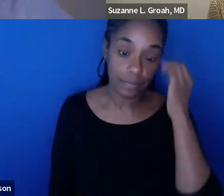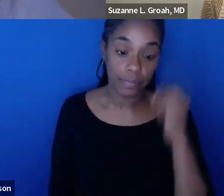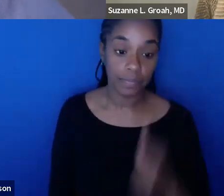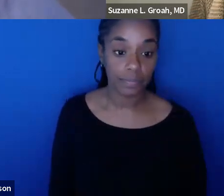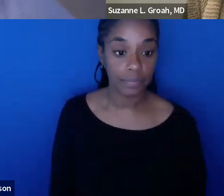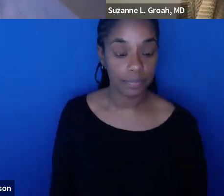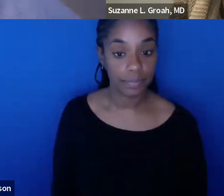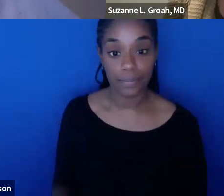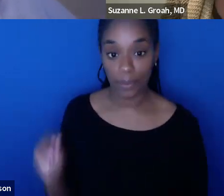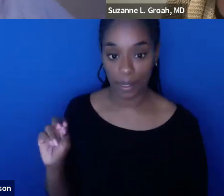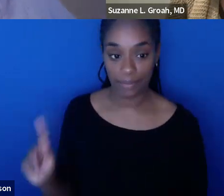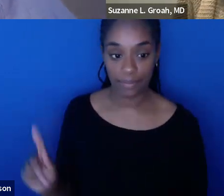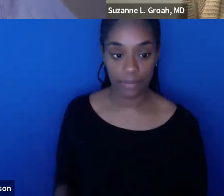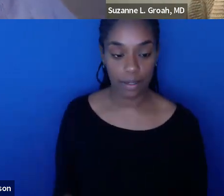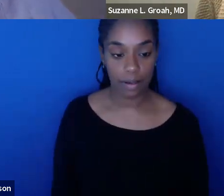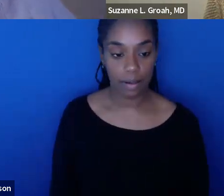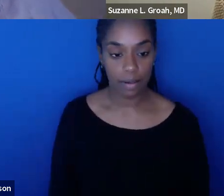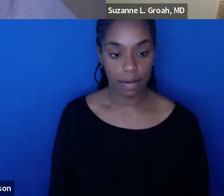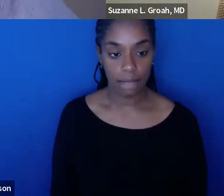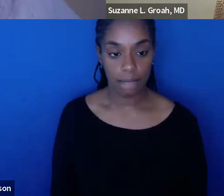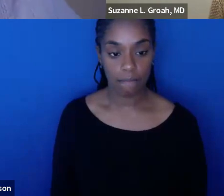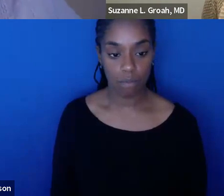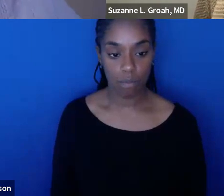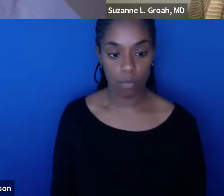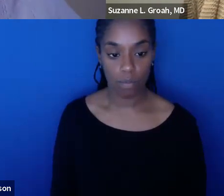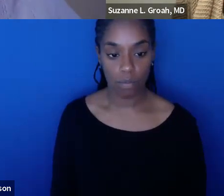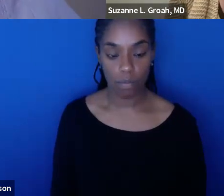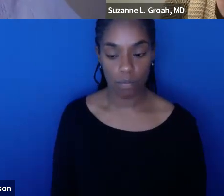Okay. Here's an interesting question in regard to the non-sterile bladders.